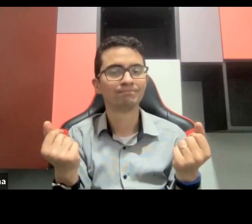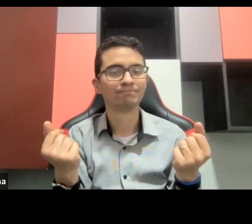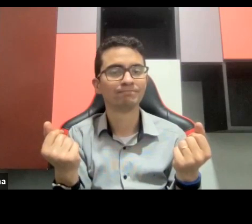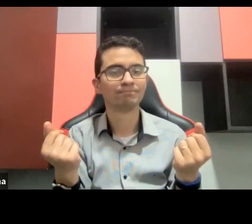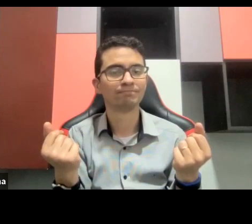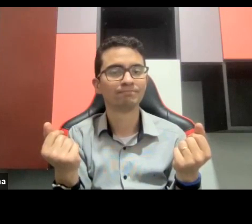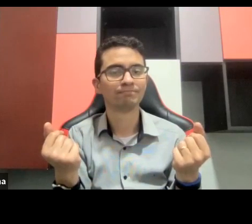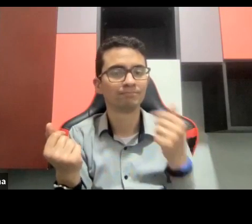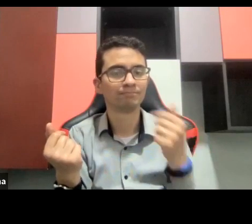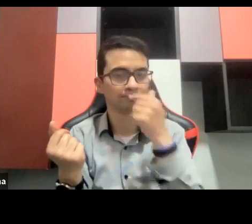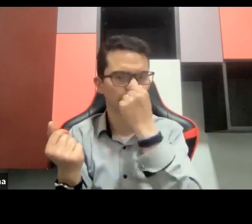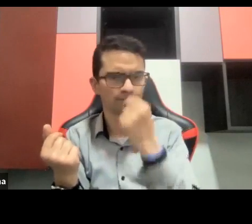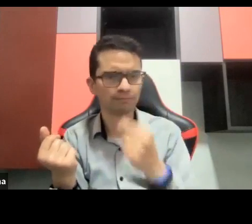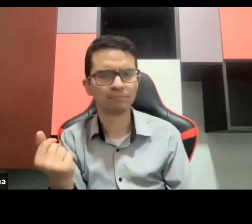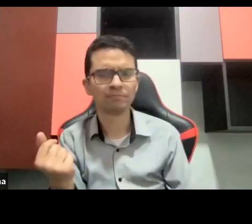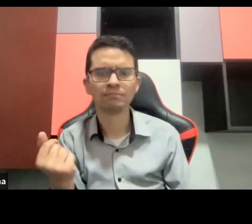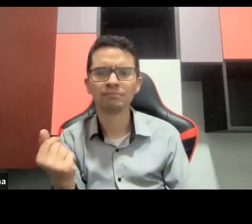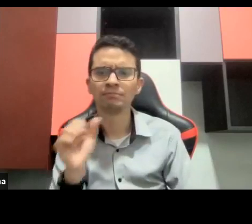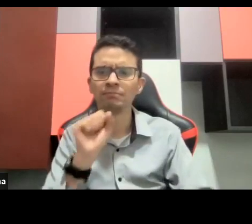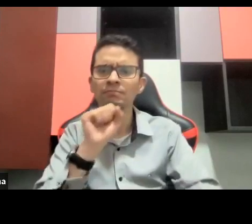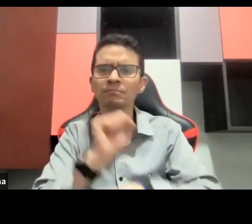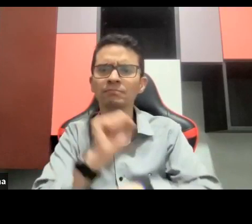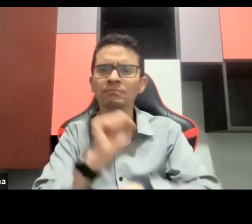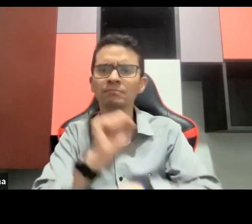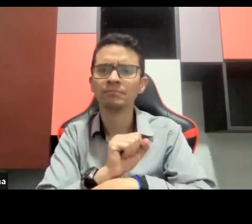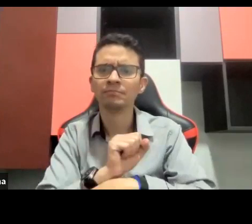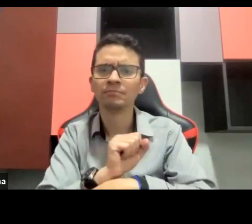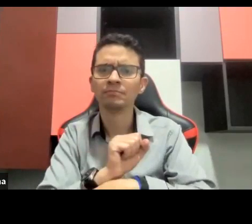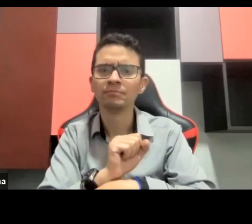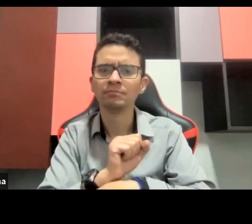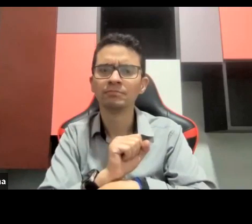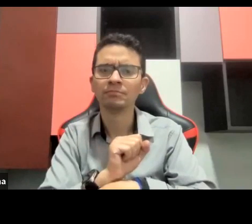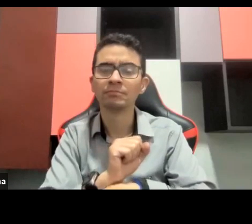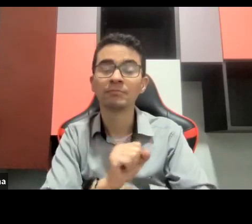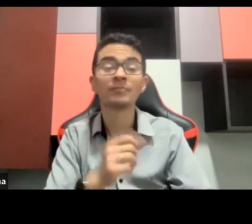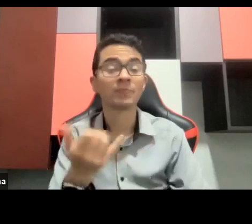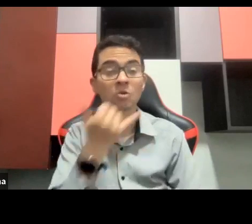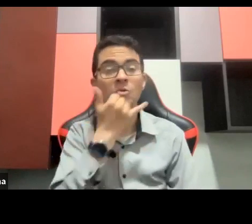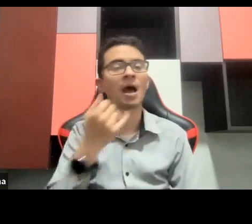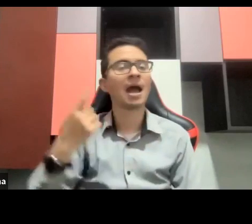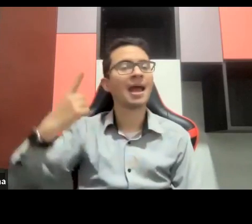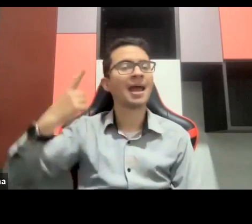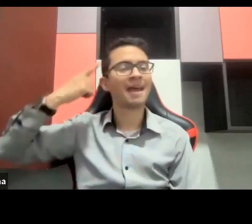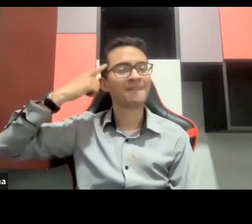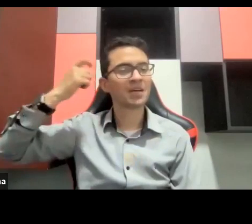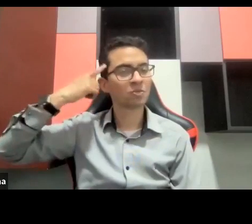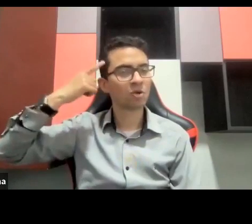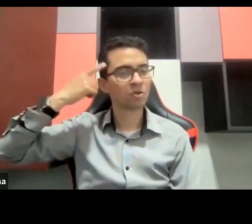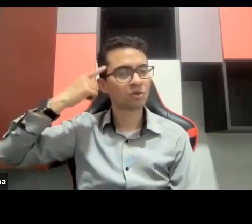most important events and solve our last sensory that gene transfer from What does he amazing potential she's wish